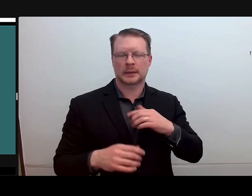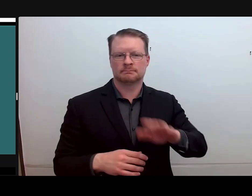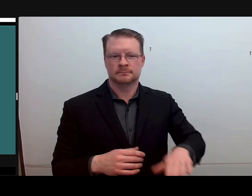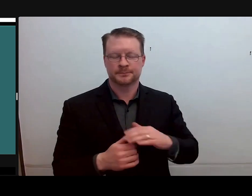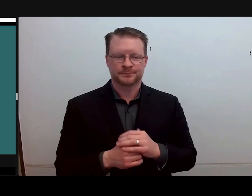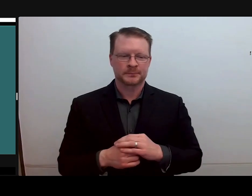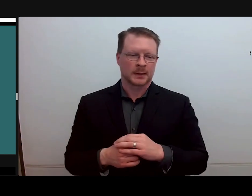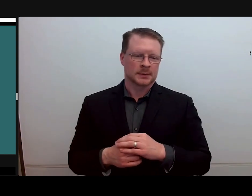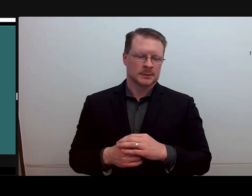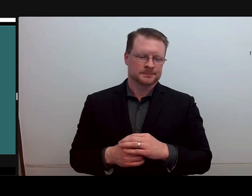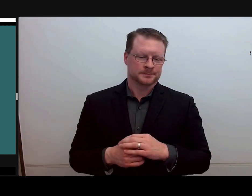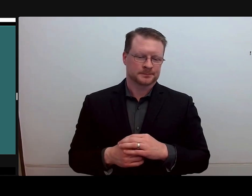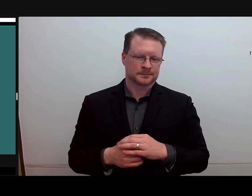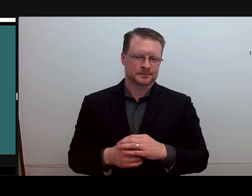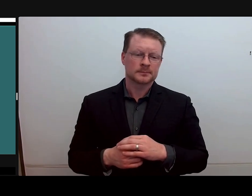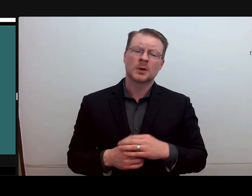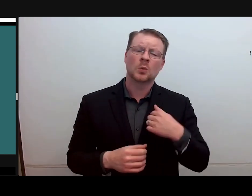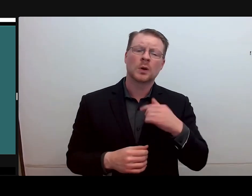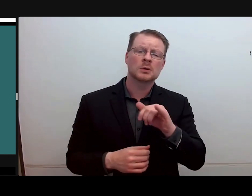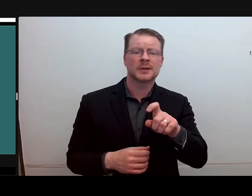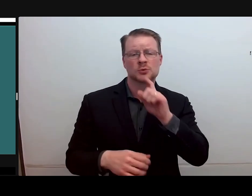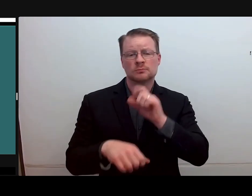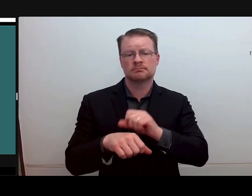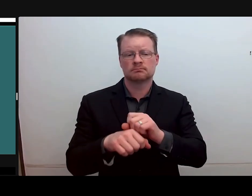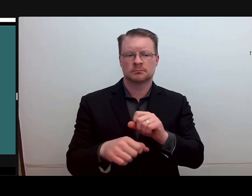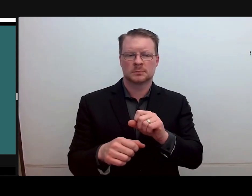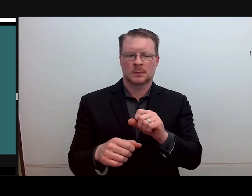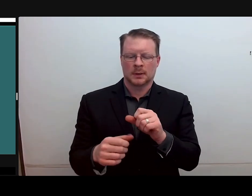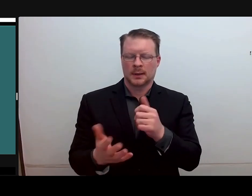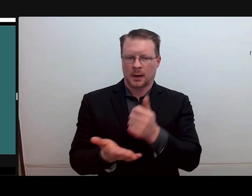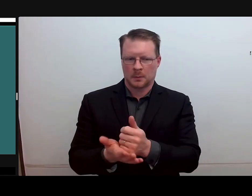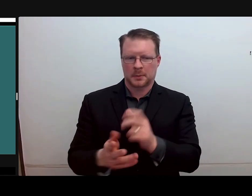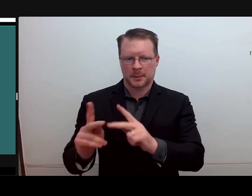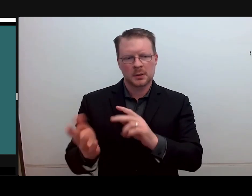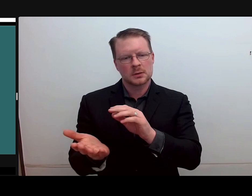Sorry, my computer is trying to restart, so needed to delay that.